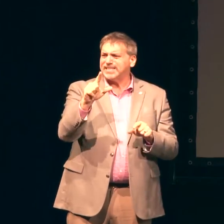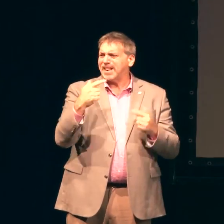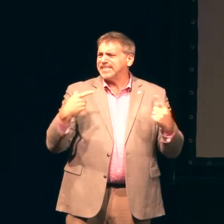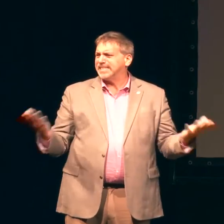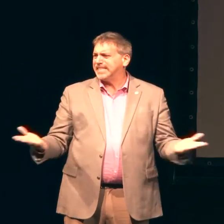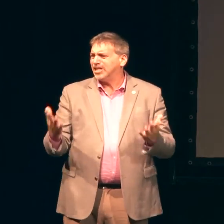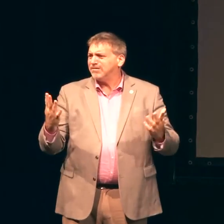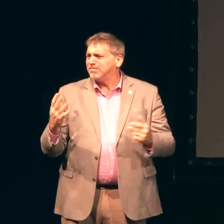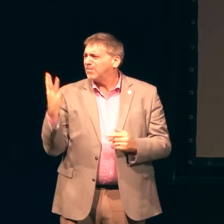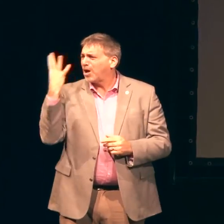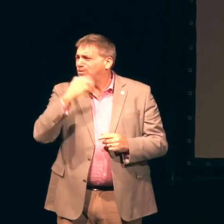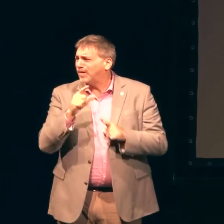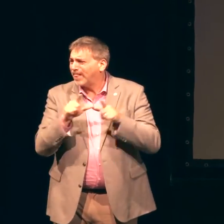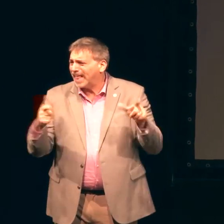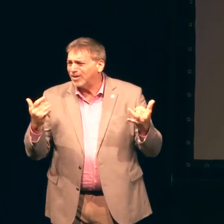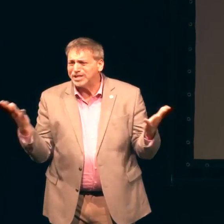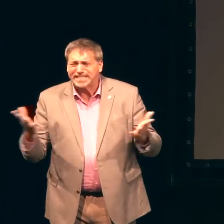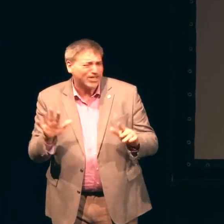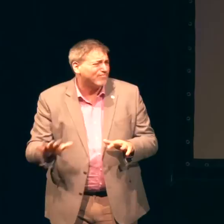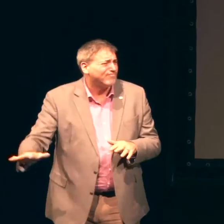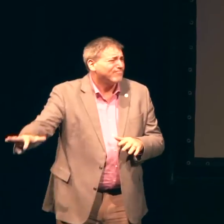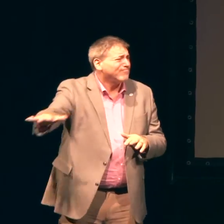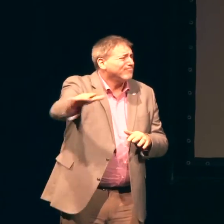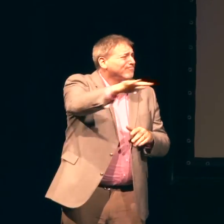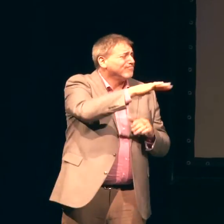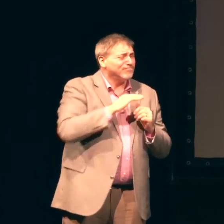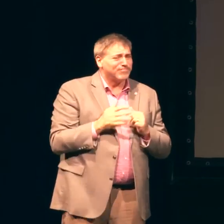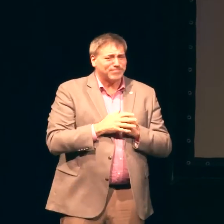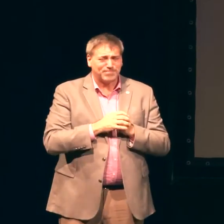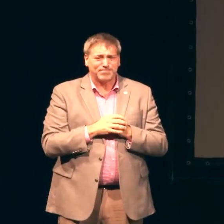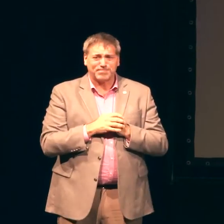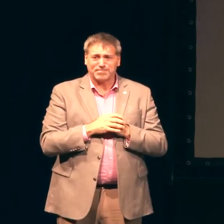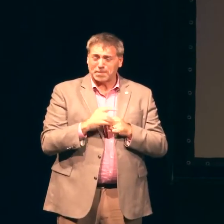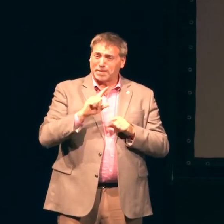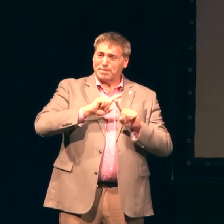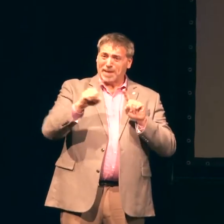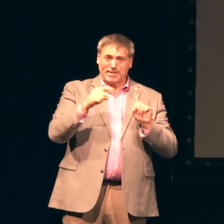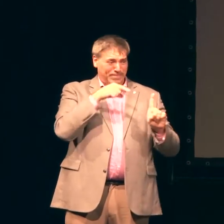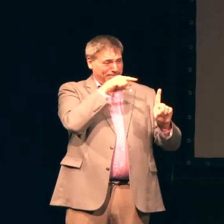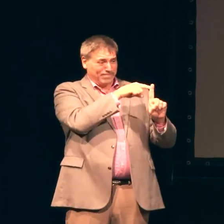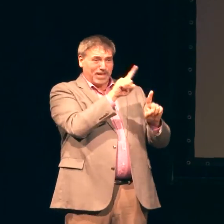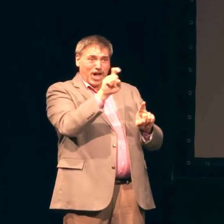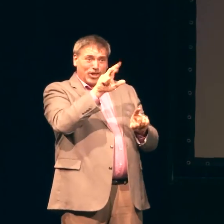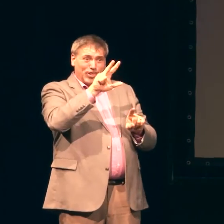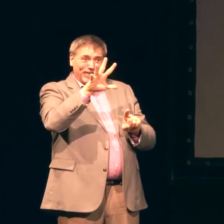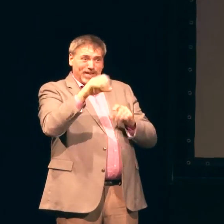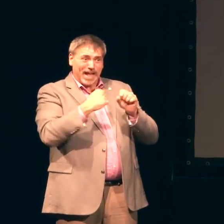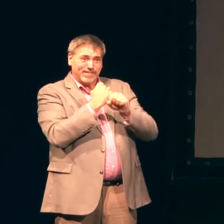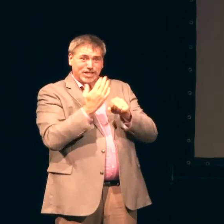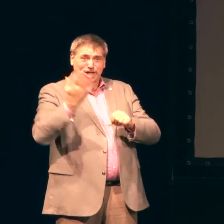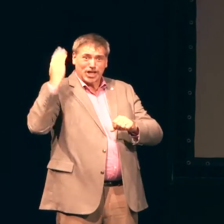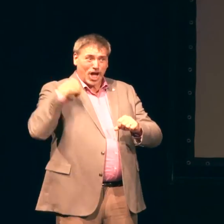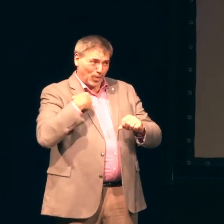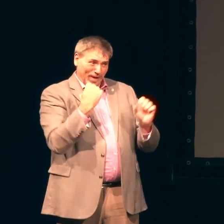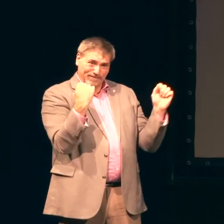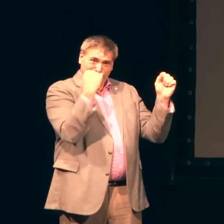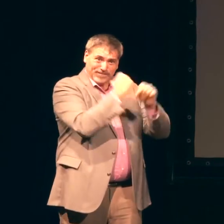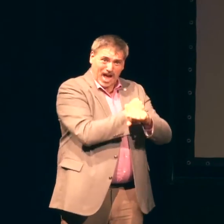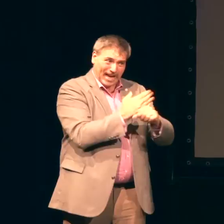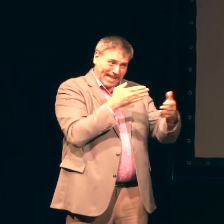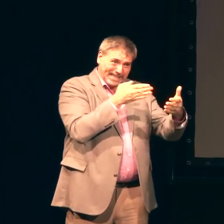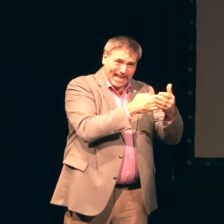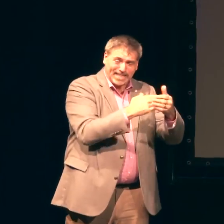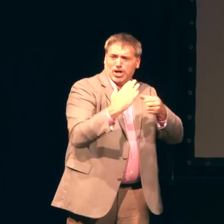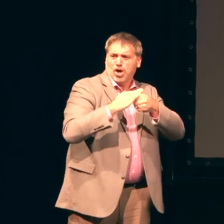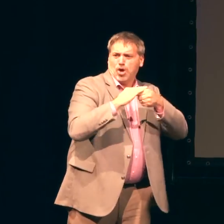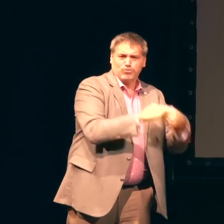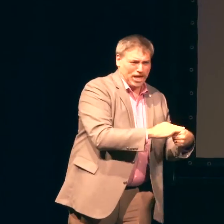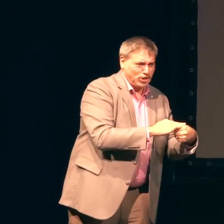overcame that. And ASL is here, it's a beautiful language. But that 135 years ago, we fought